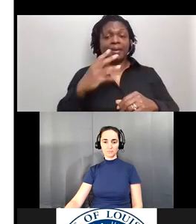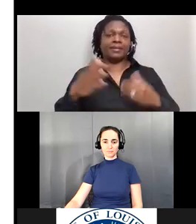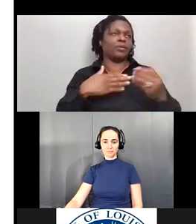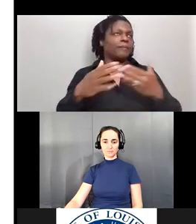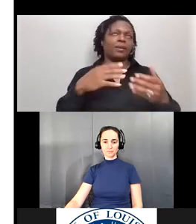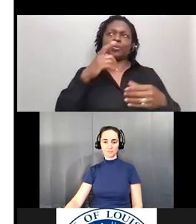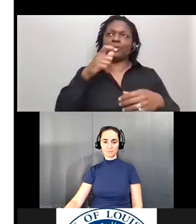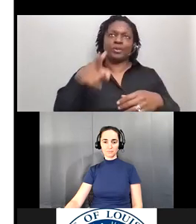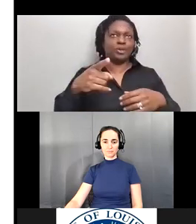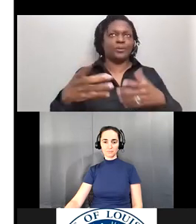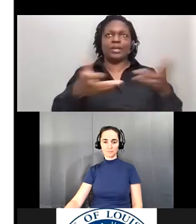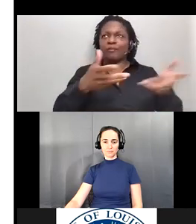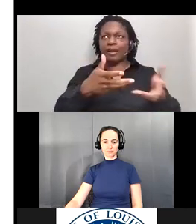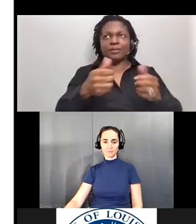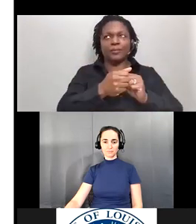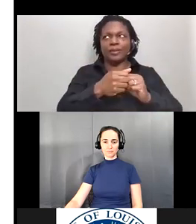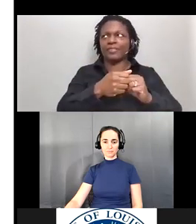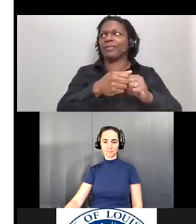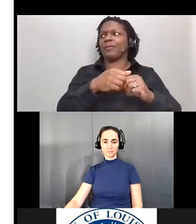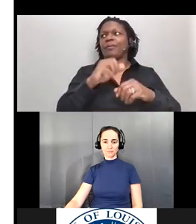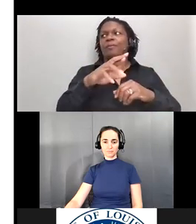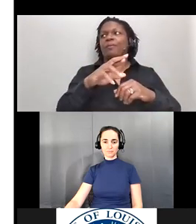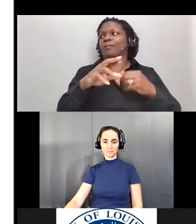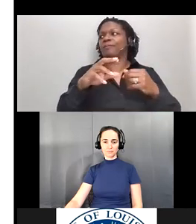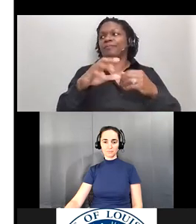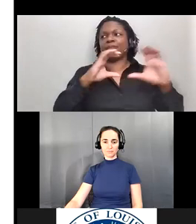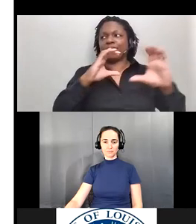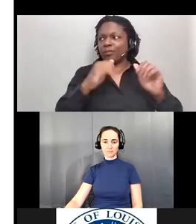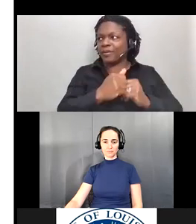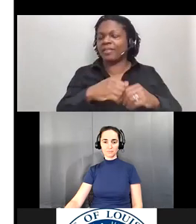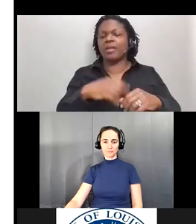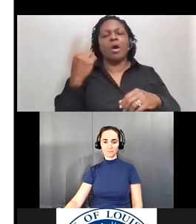interacting with in my opinion. 16:08:24 Be polite and respectful, you know,